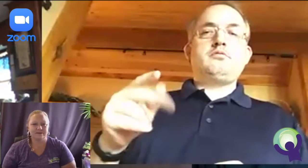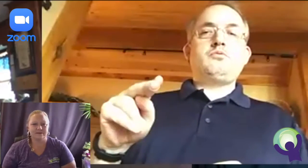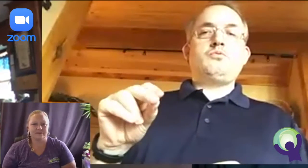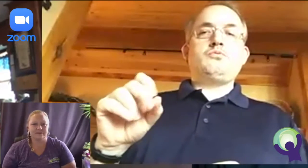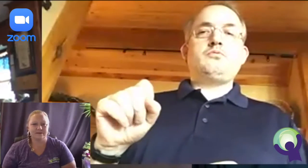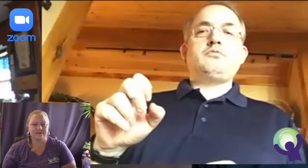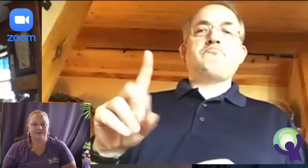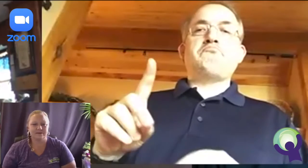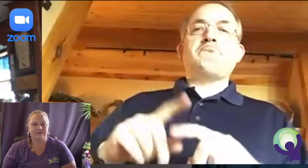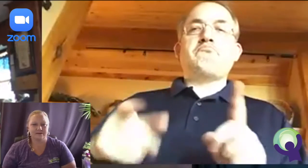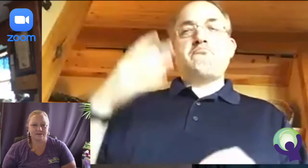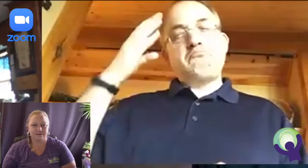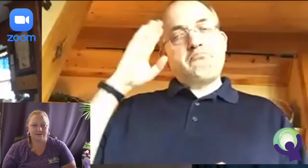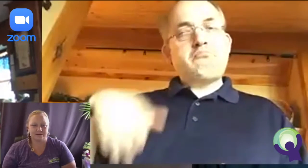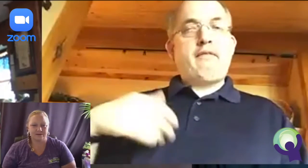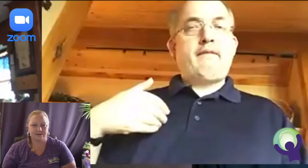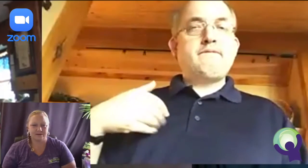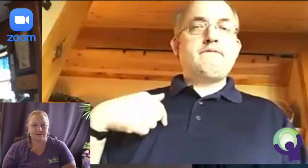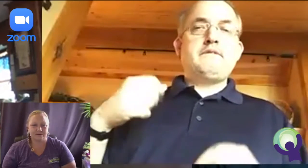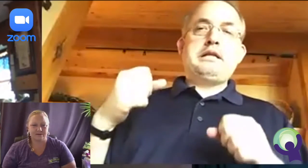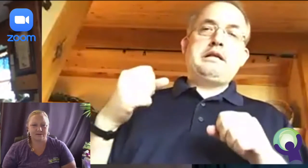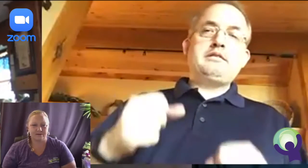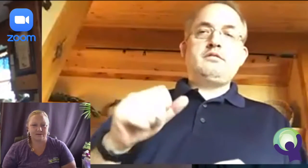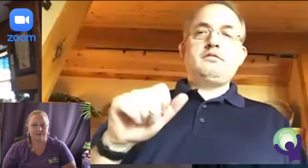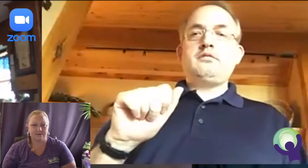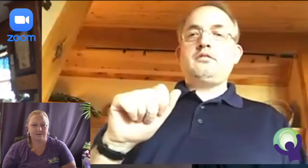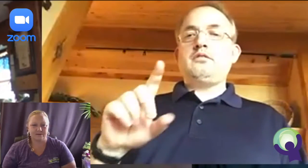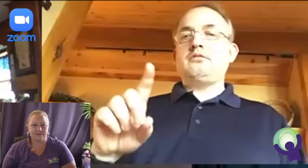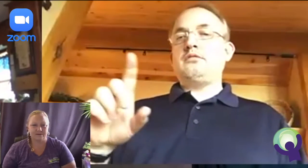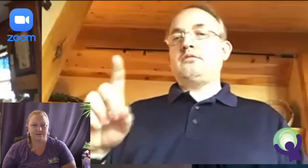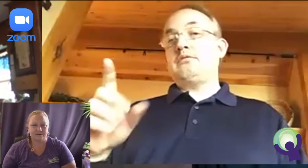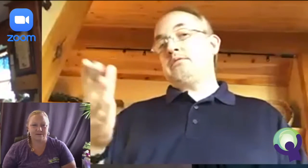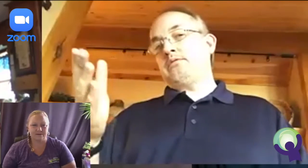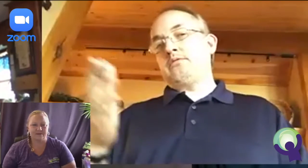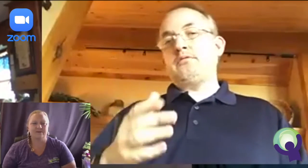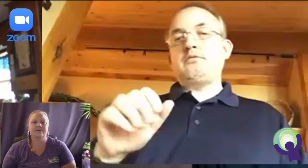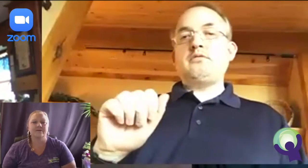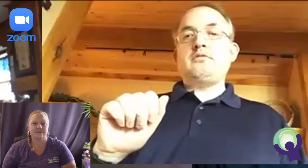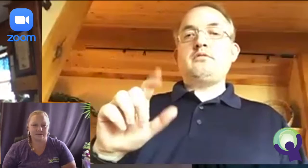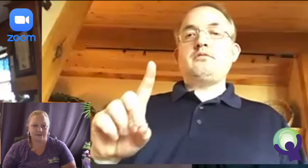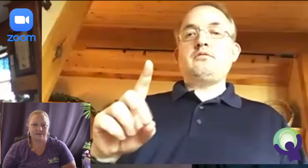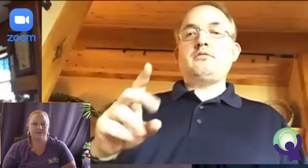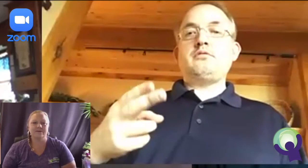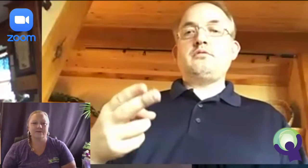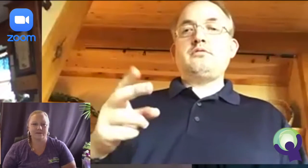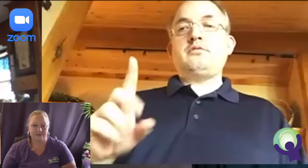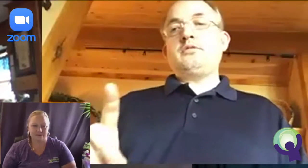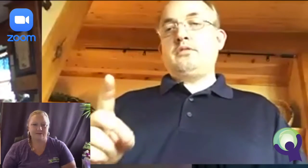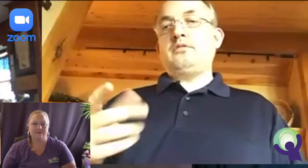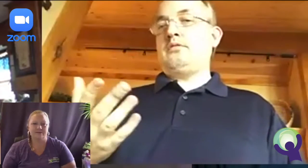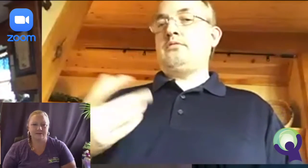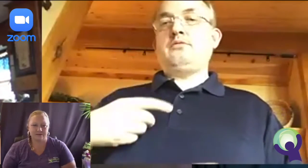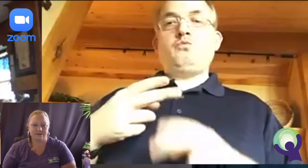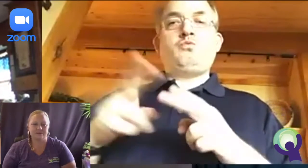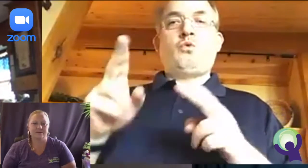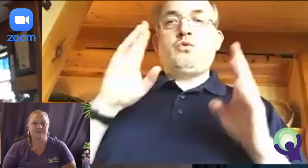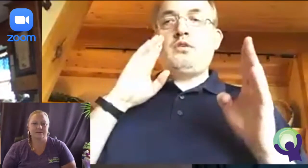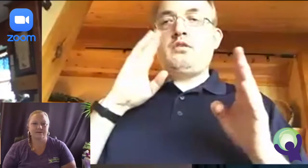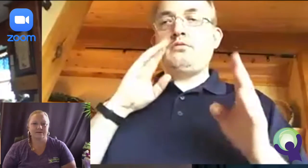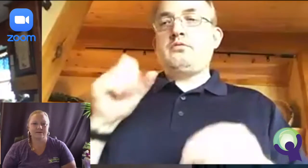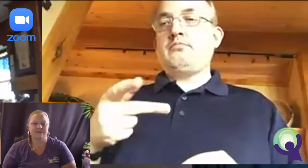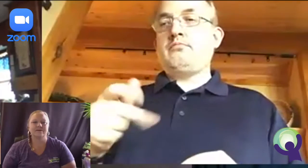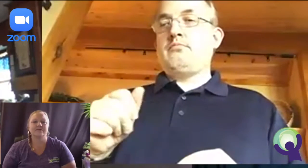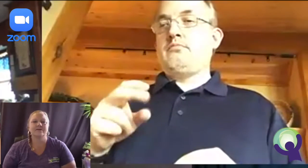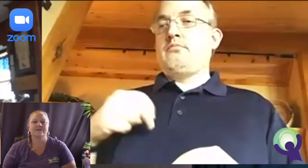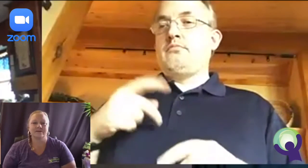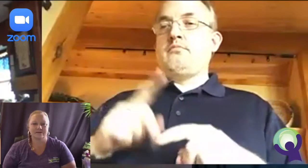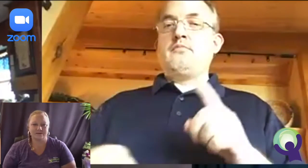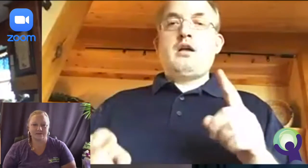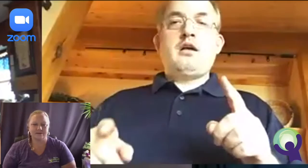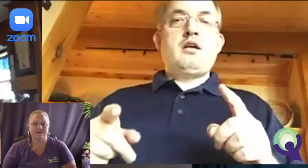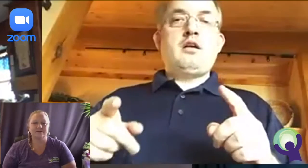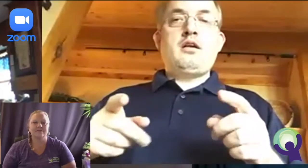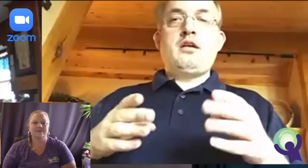So I don't have it fully officially diagnosed but I have ADHD, I have a short attention span.